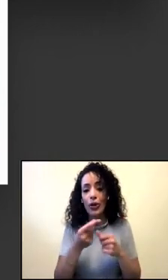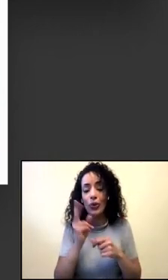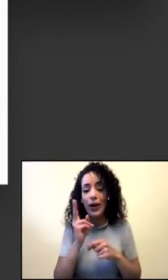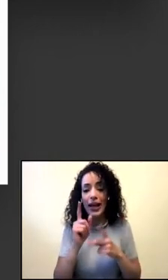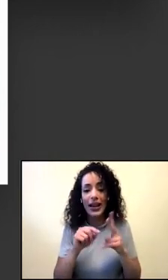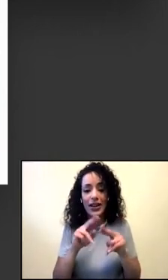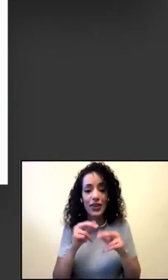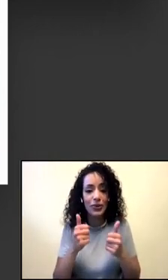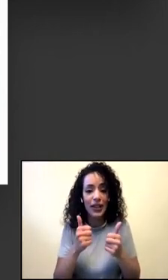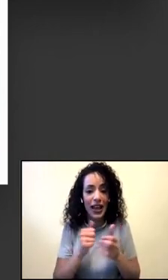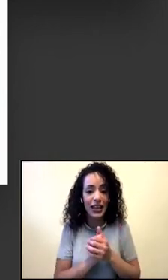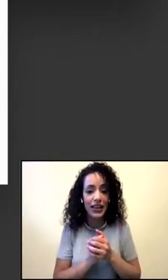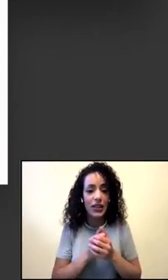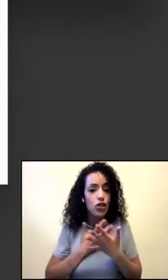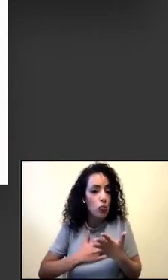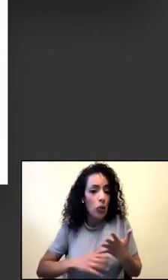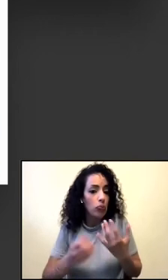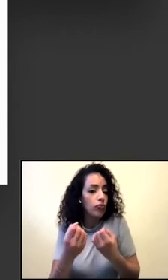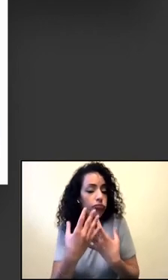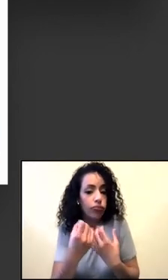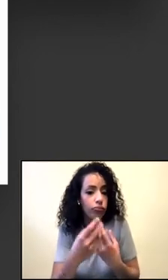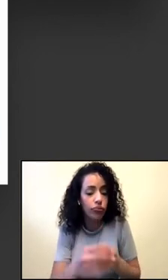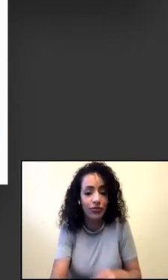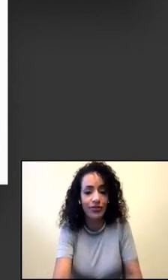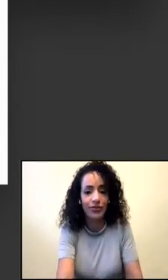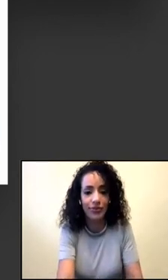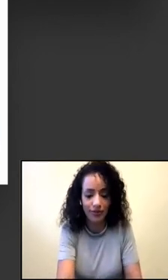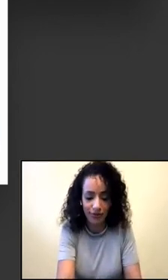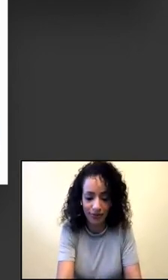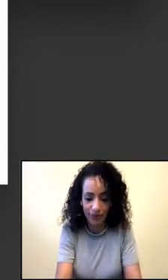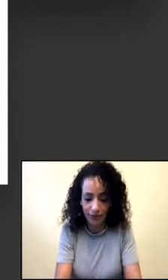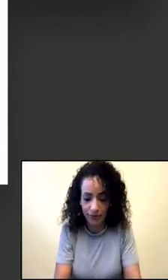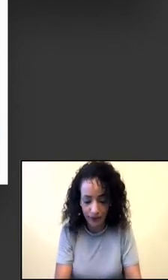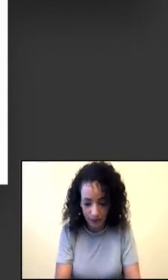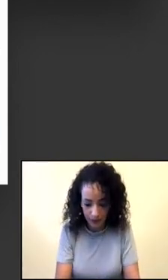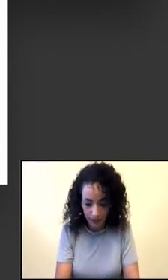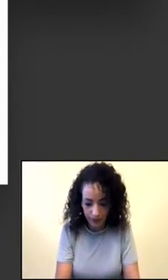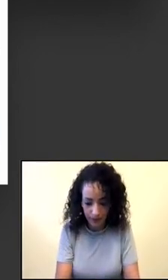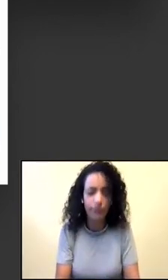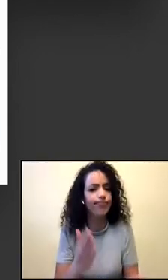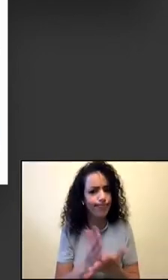To hear your thoughts on that, thank you. Well it's complicated because i'm not affiliated to